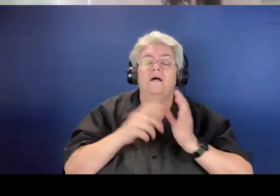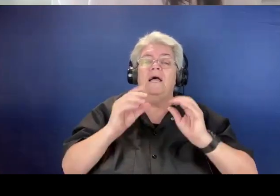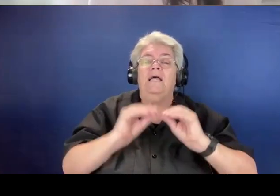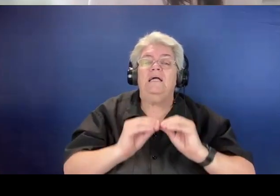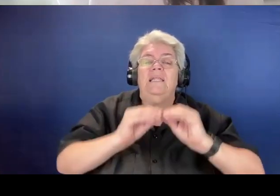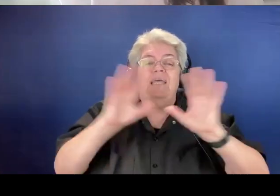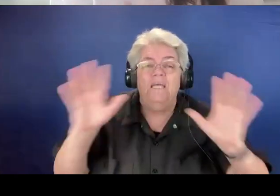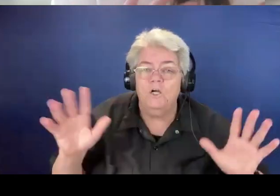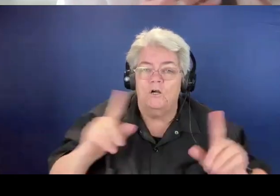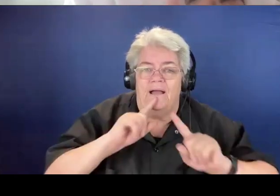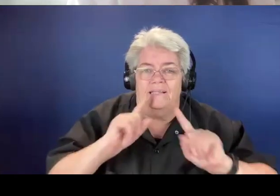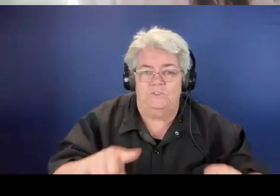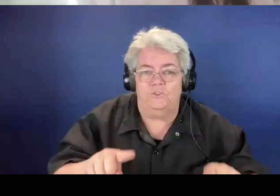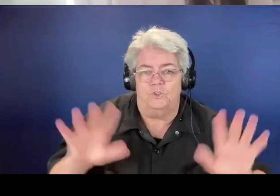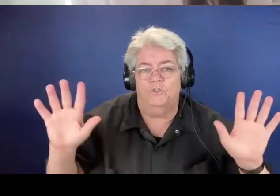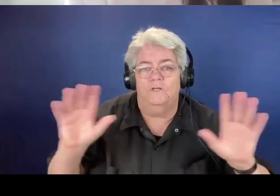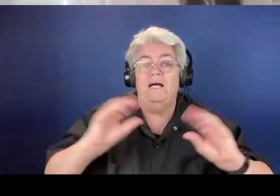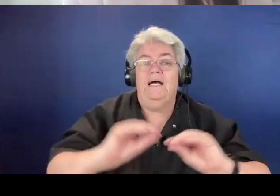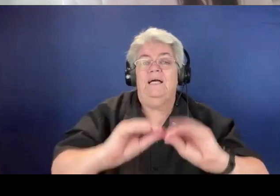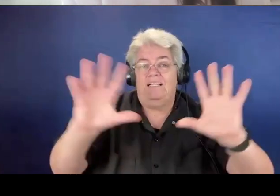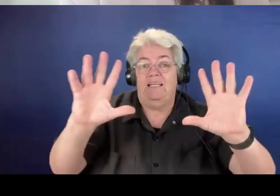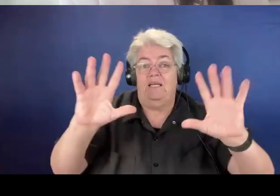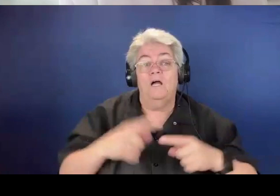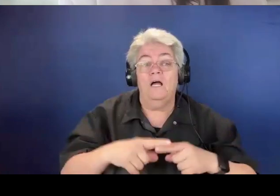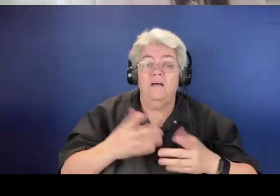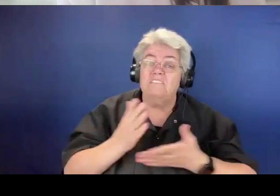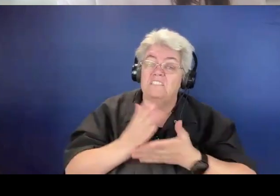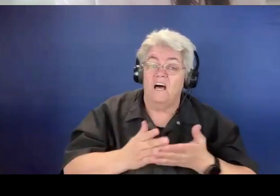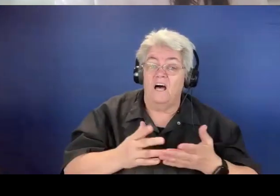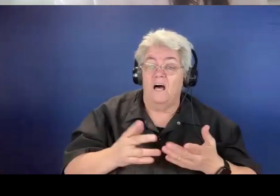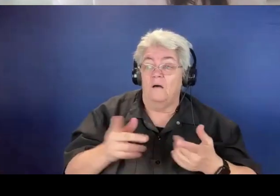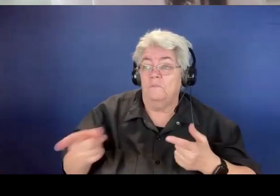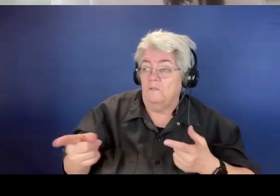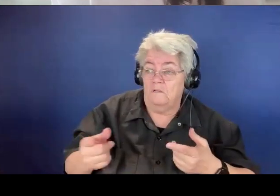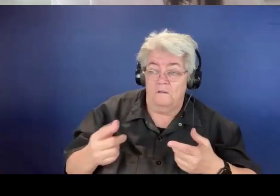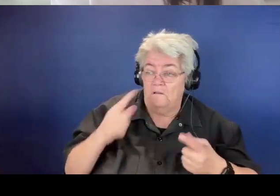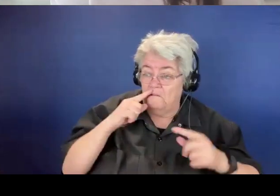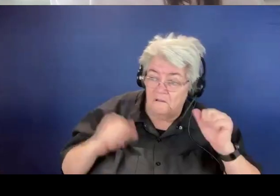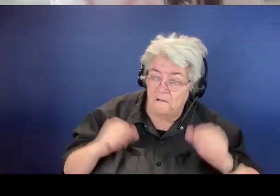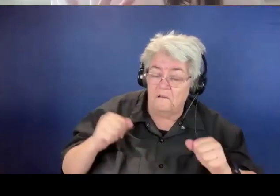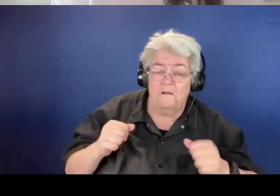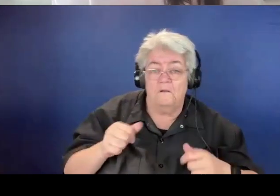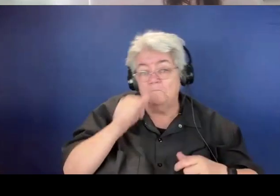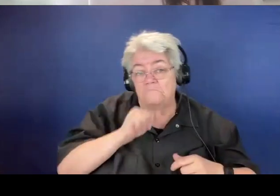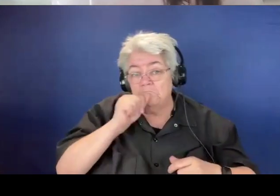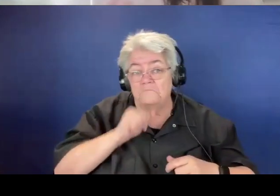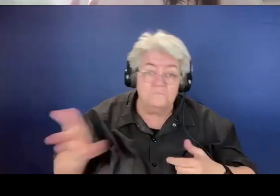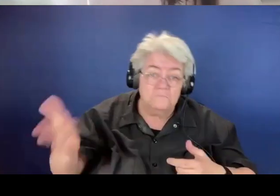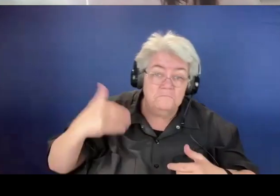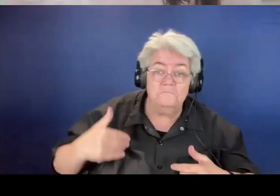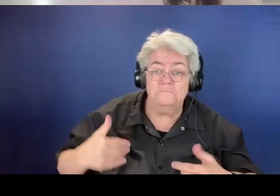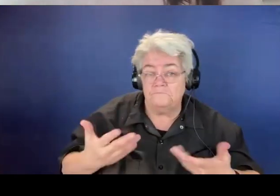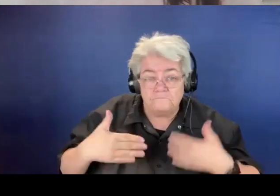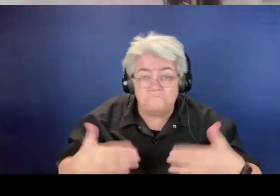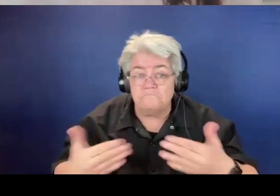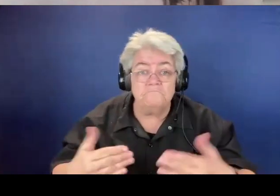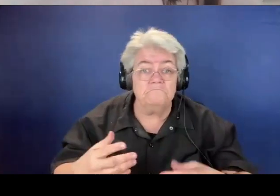direction, while a low uncertainty avoidance culture may be more tolerant of ambiguity and chaos.